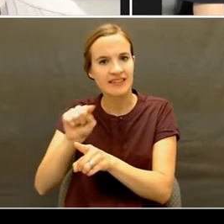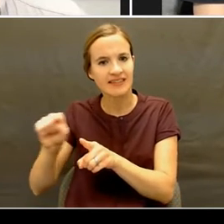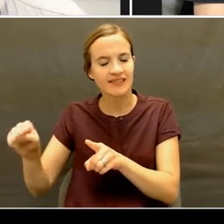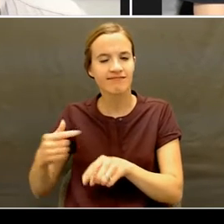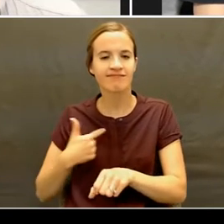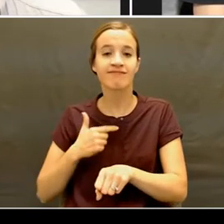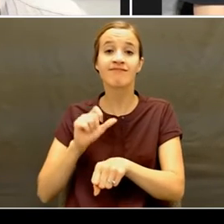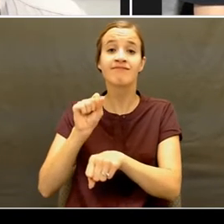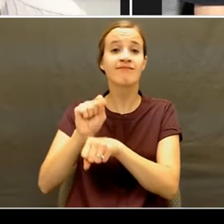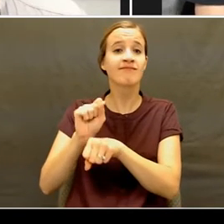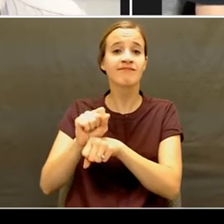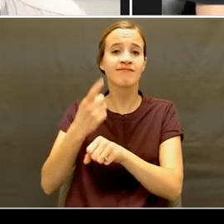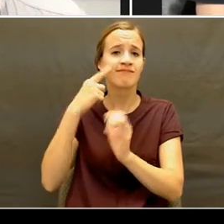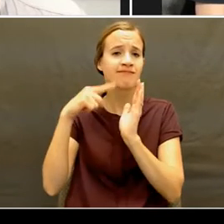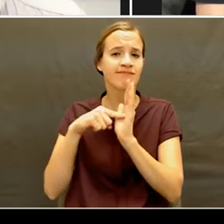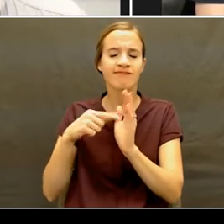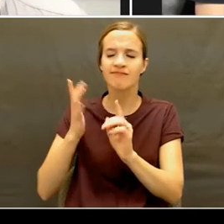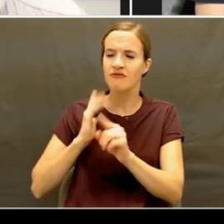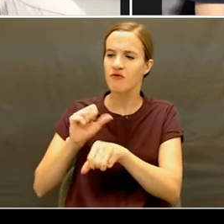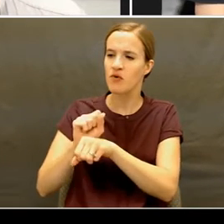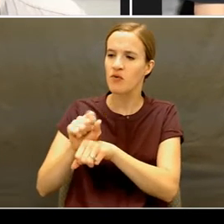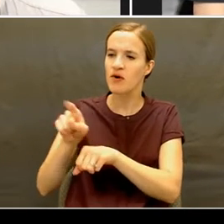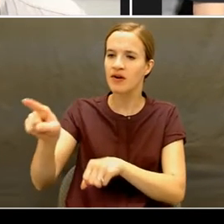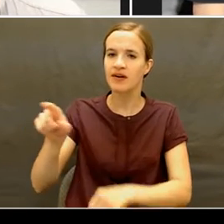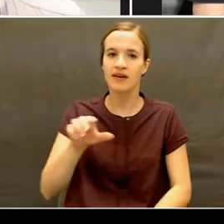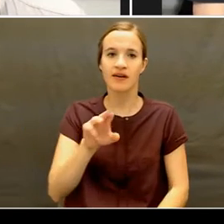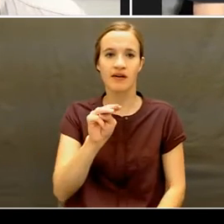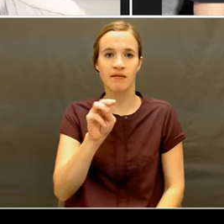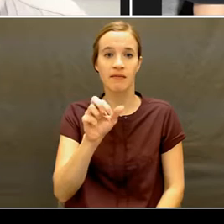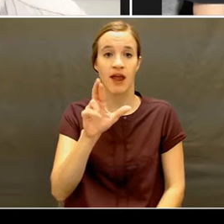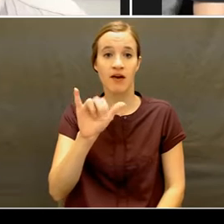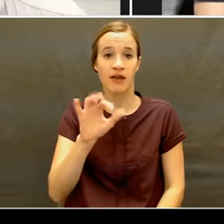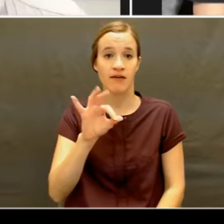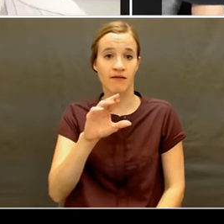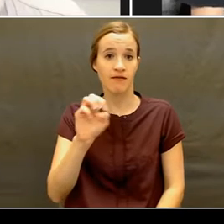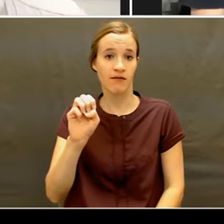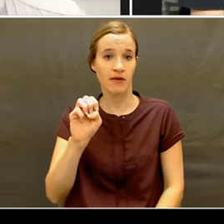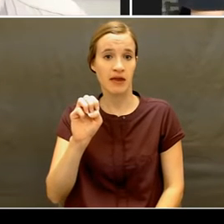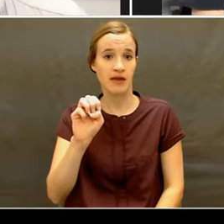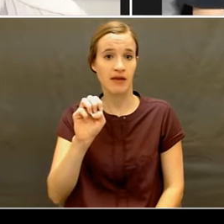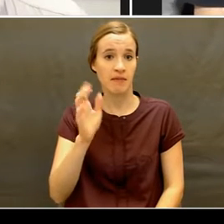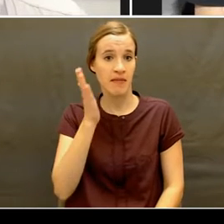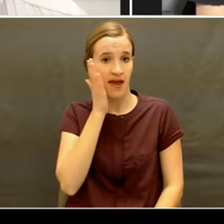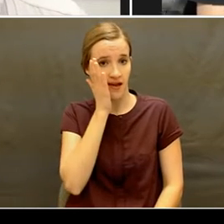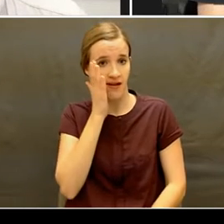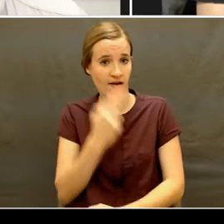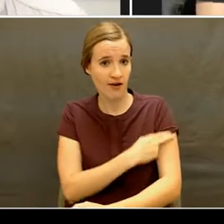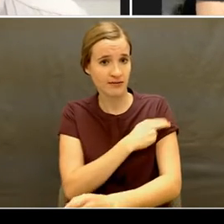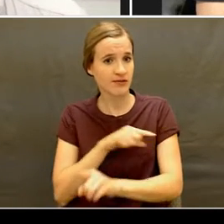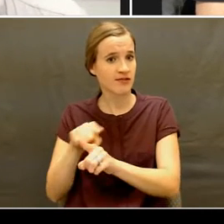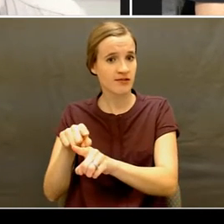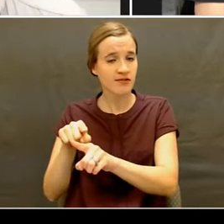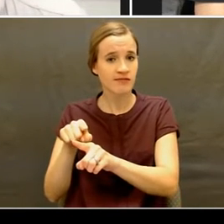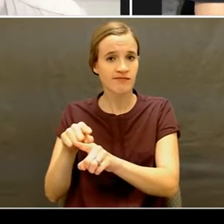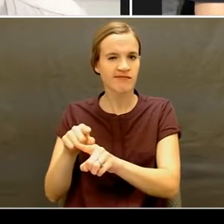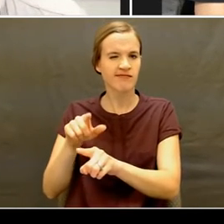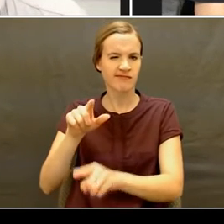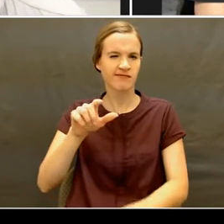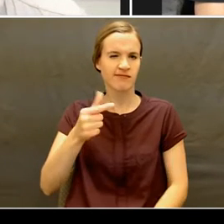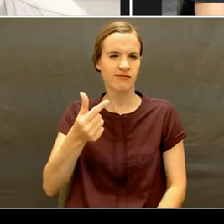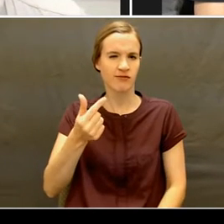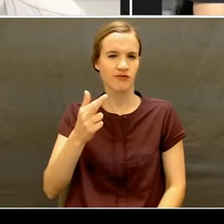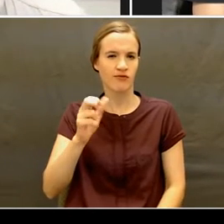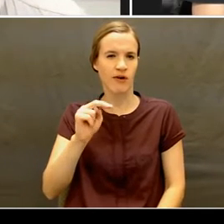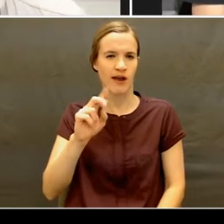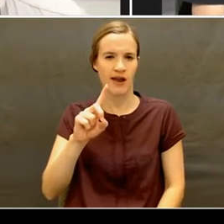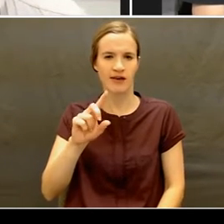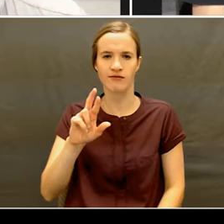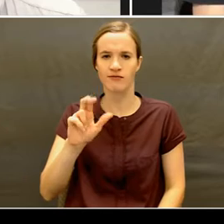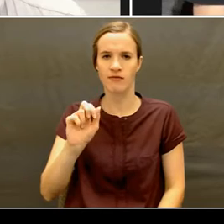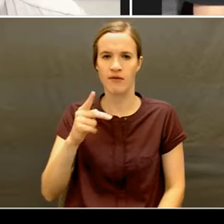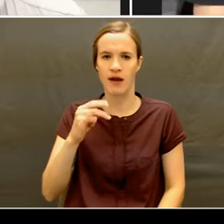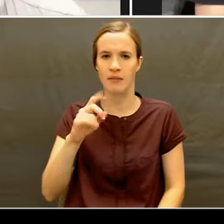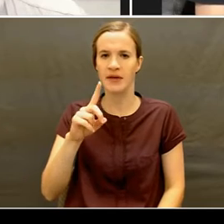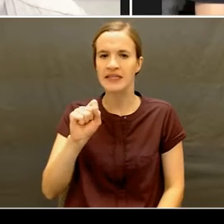in a Mary Free Bed Rehabilitation hospital, in Grand Rapids, Michigan. And I still have some